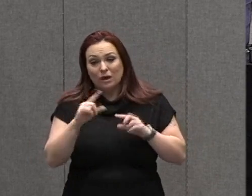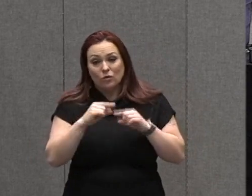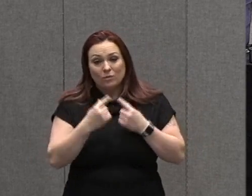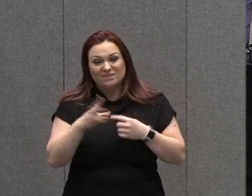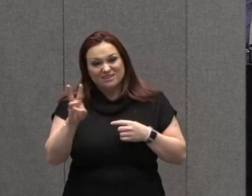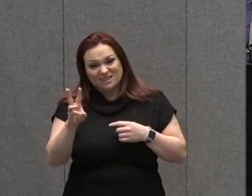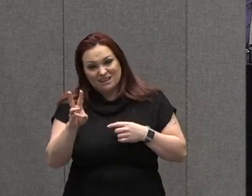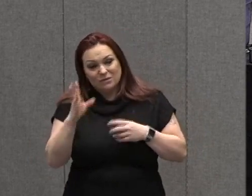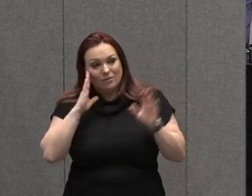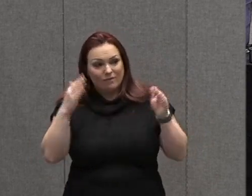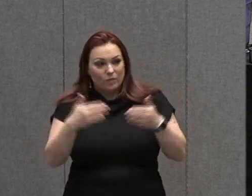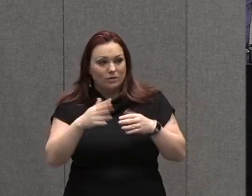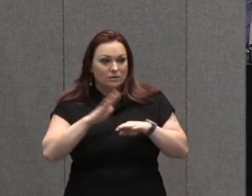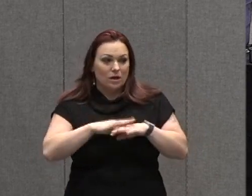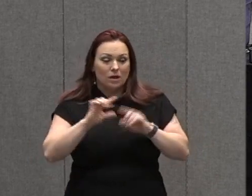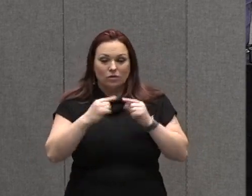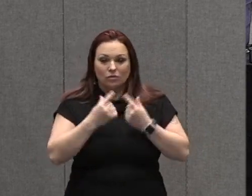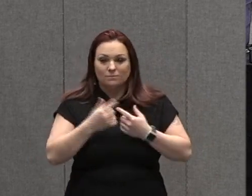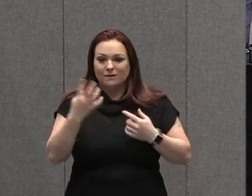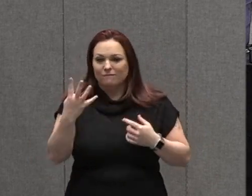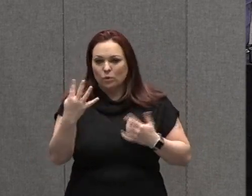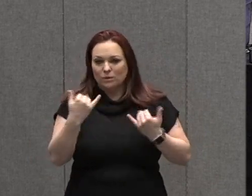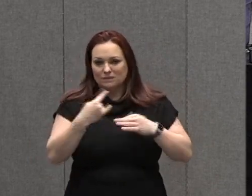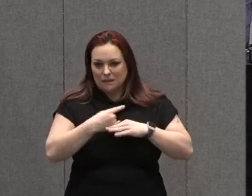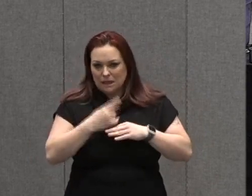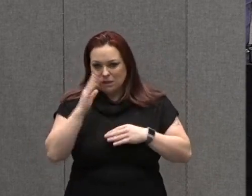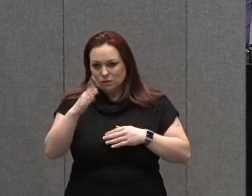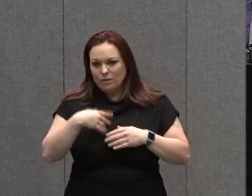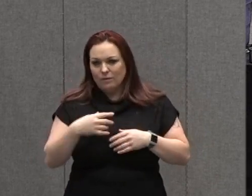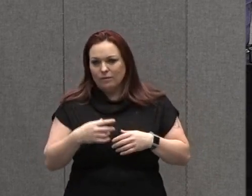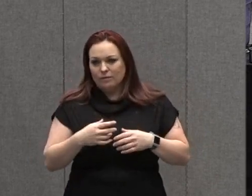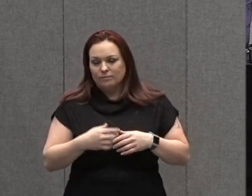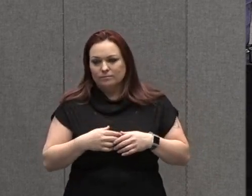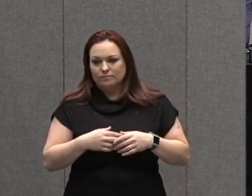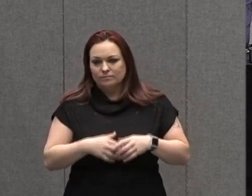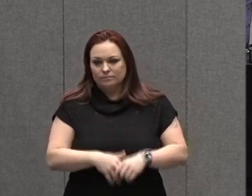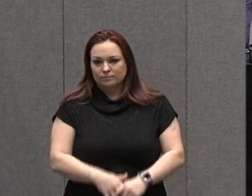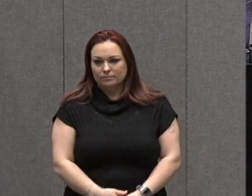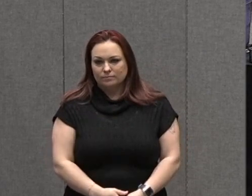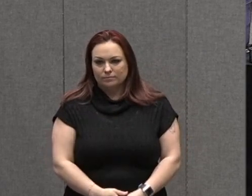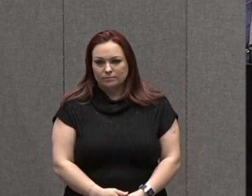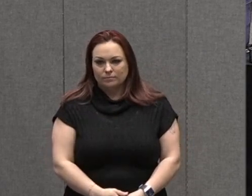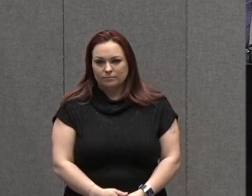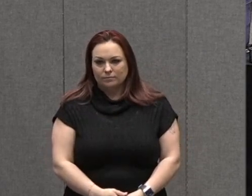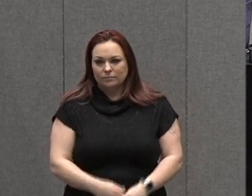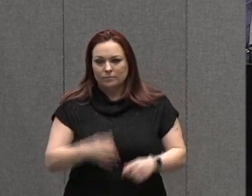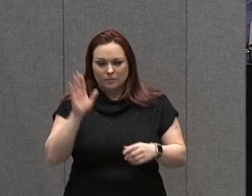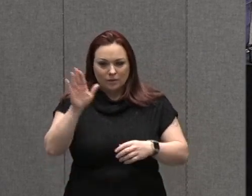but we've been focusing on groups of four today, so I'll give you four before you come in. And will you say it maybe? - Sure!